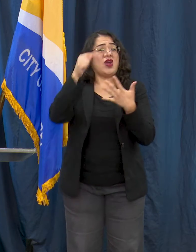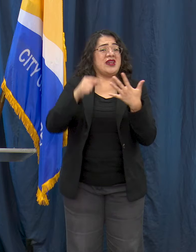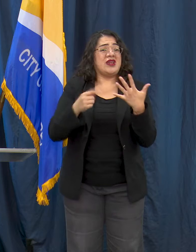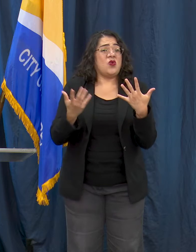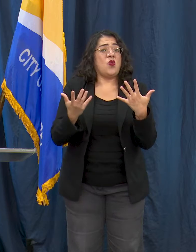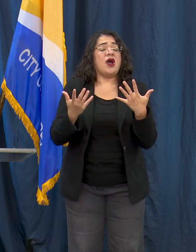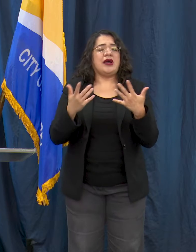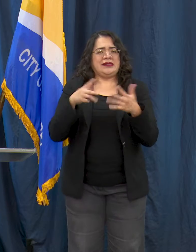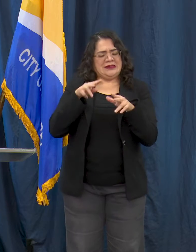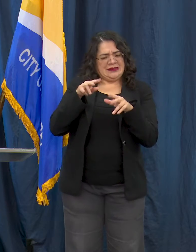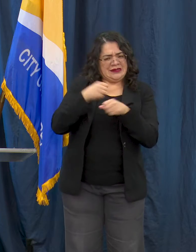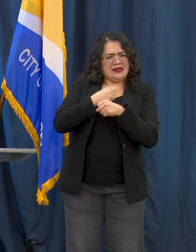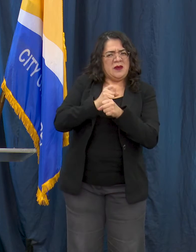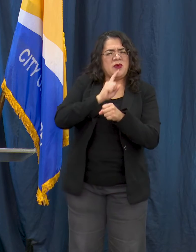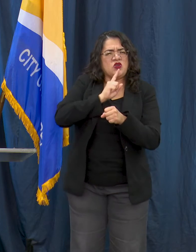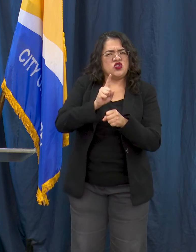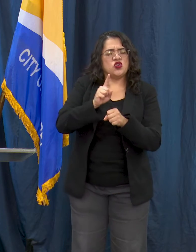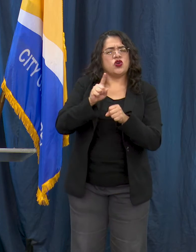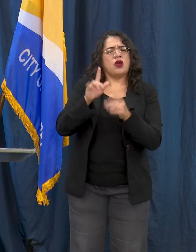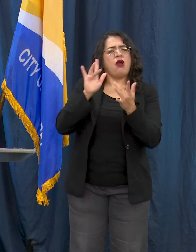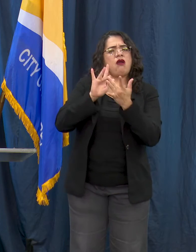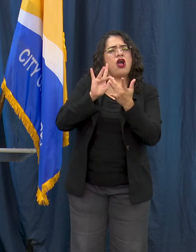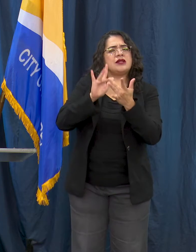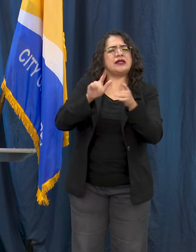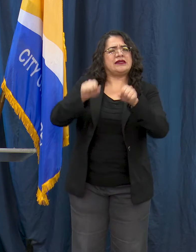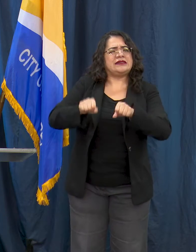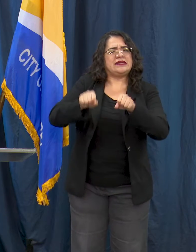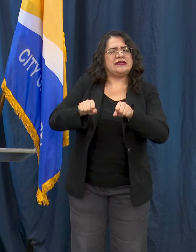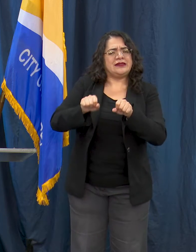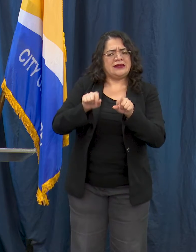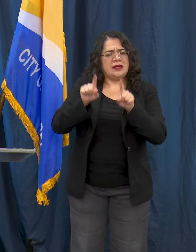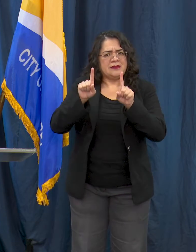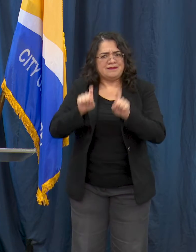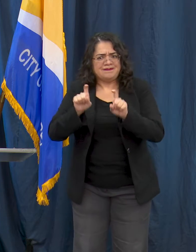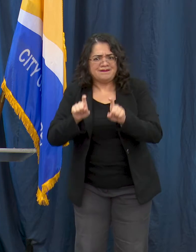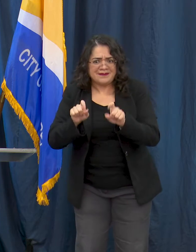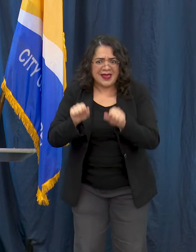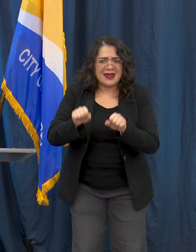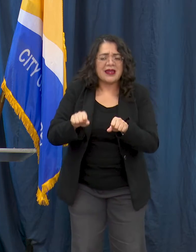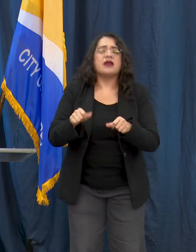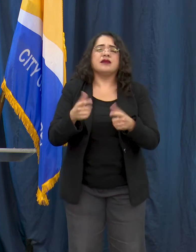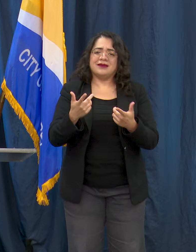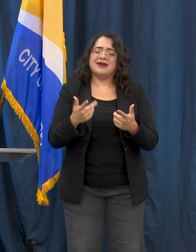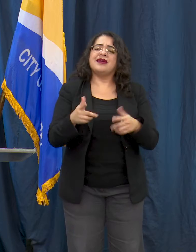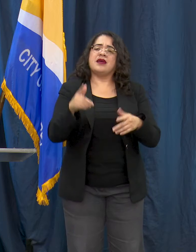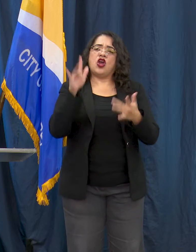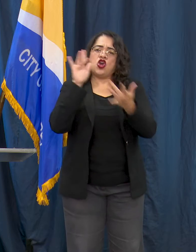processes to have a robust contact tracing ability. Contact tracing and self-quarantining are critical strategies